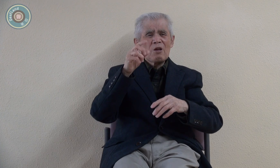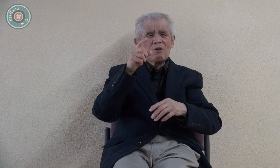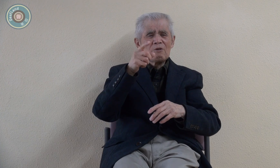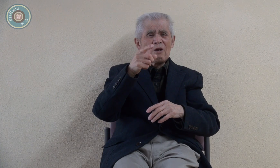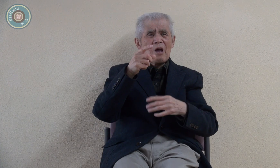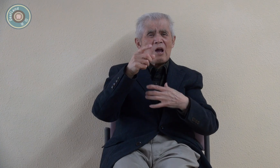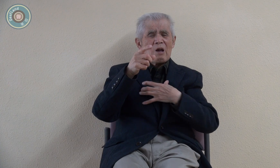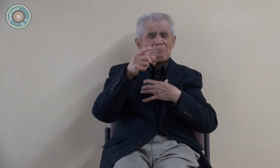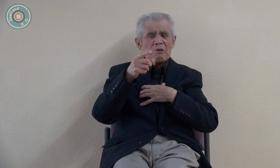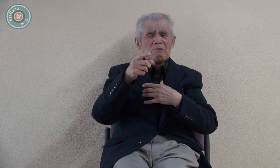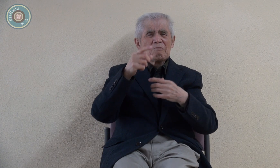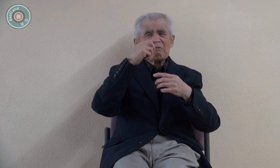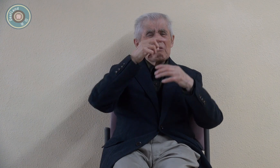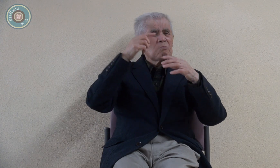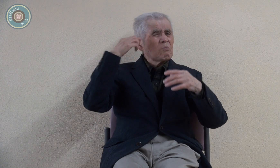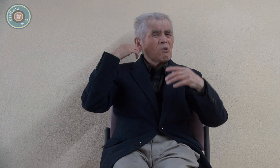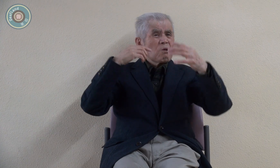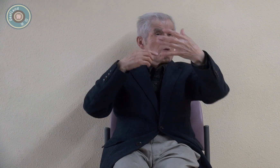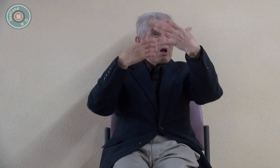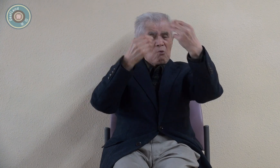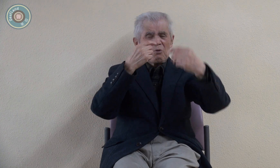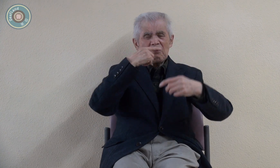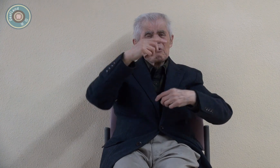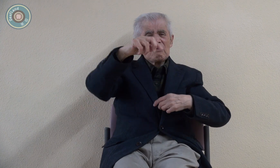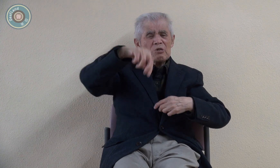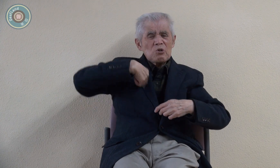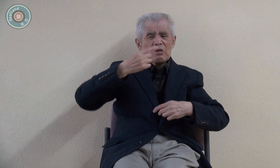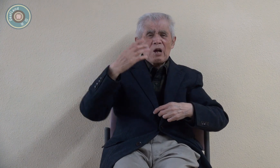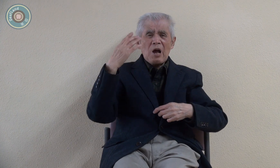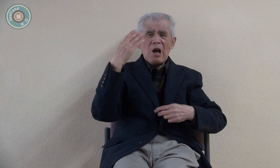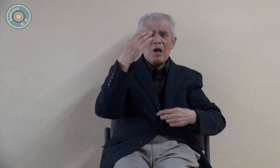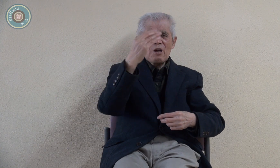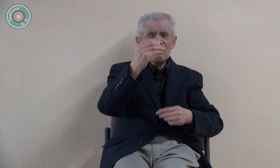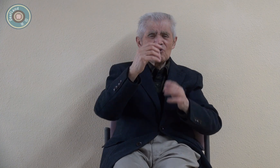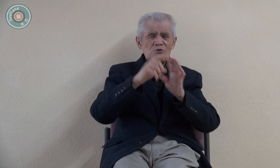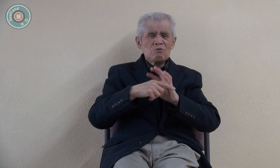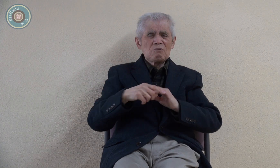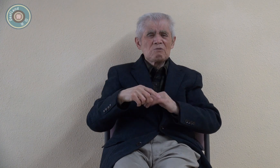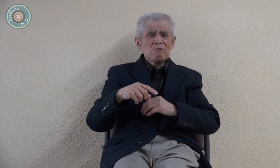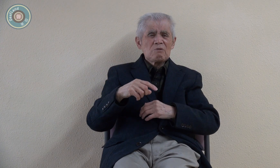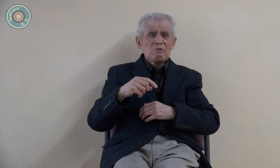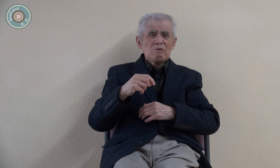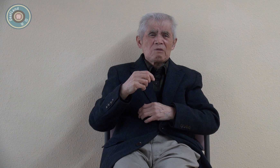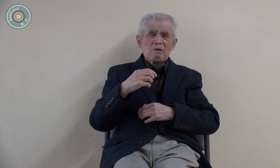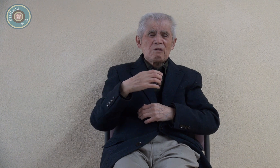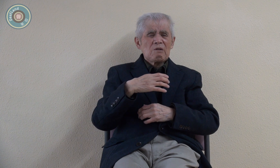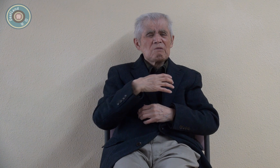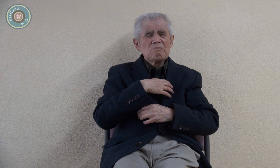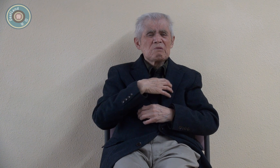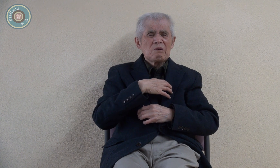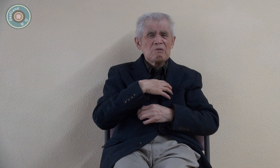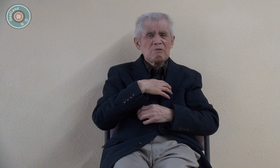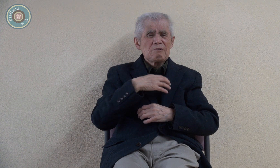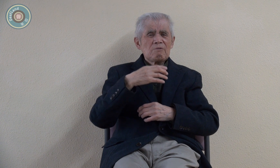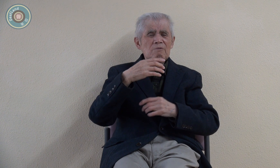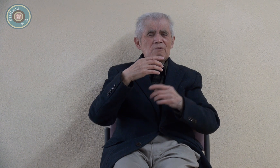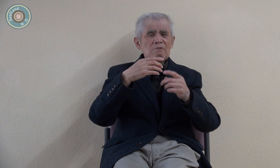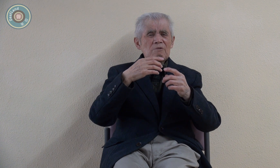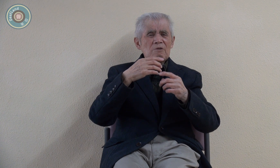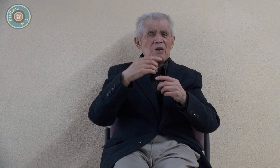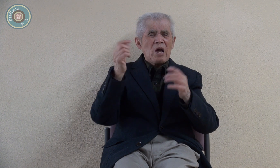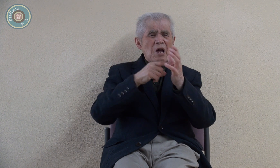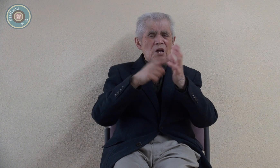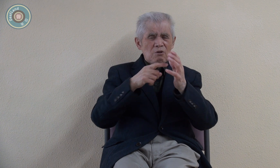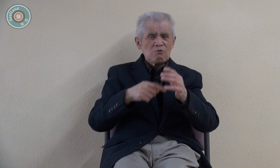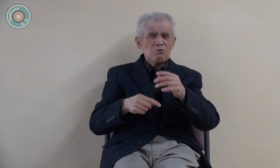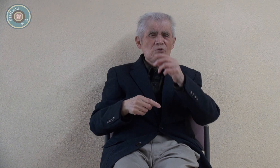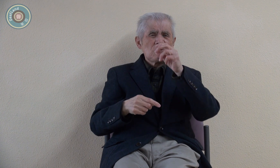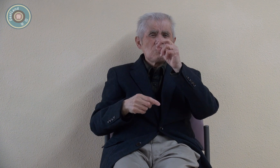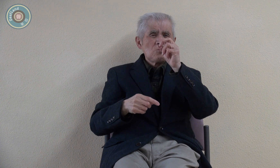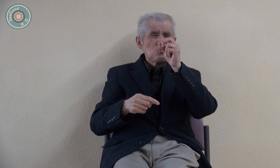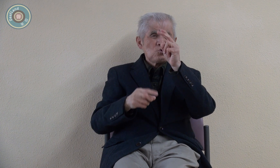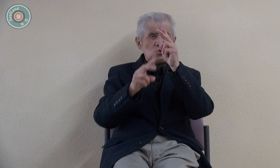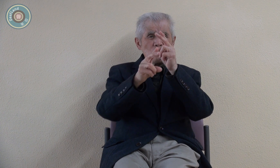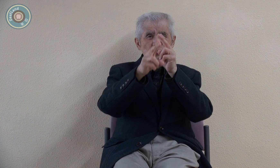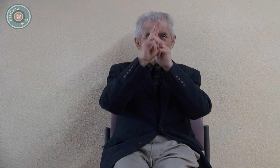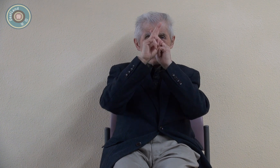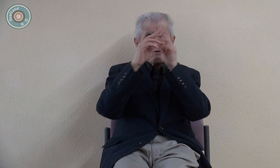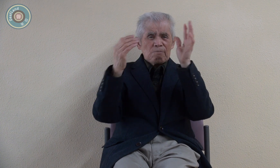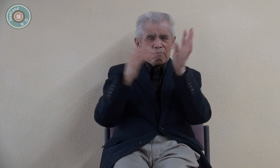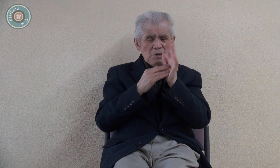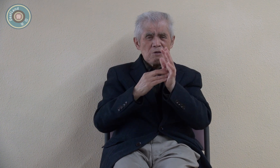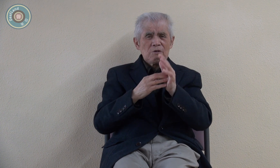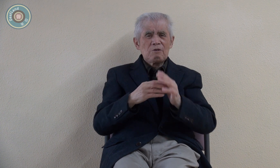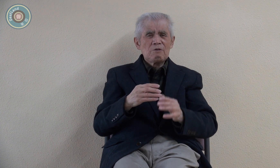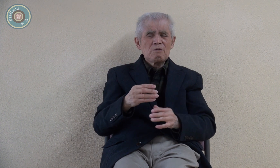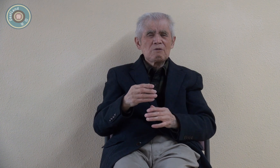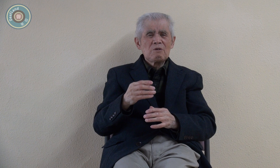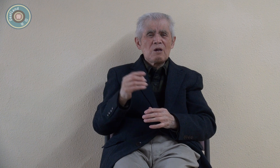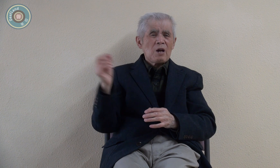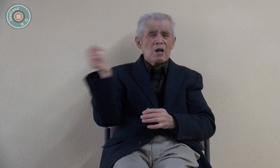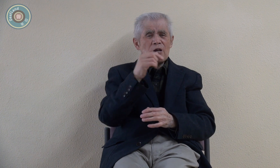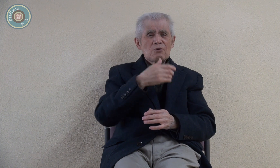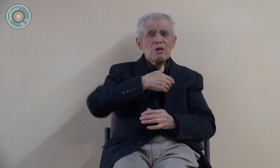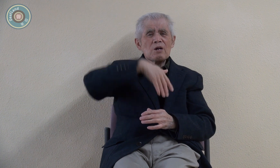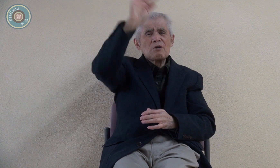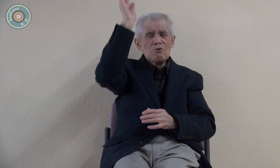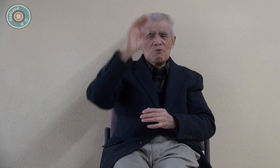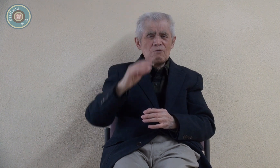One day, because of the danger of air raids, classes ended at noon